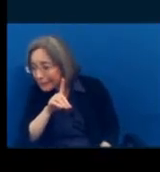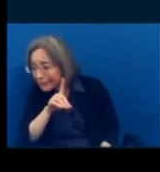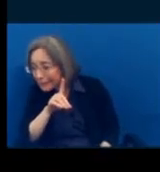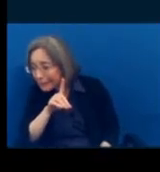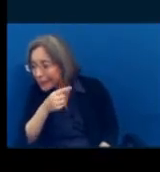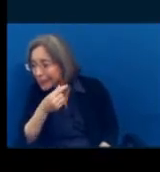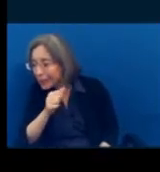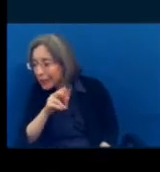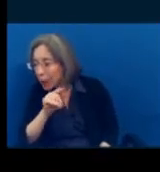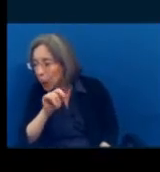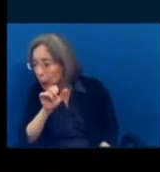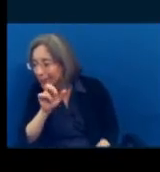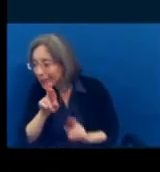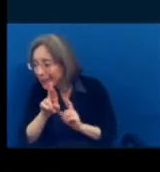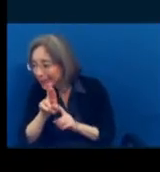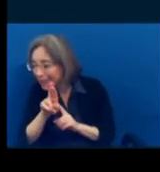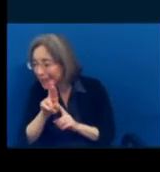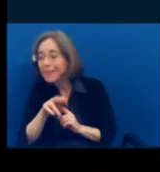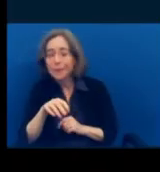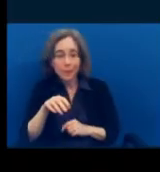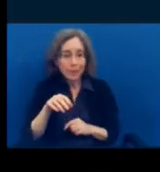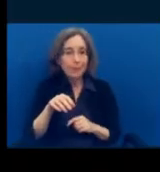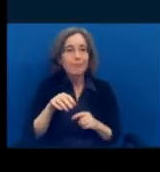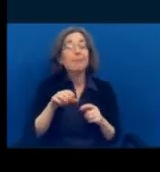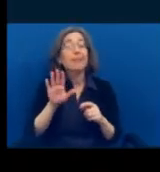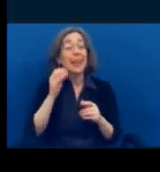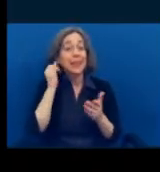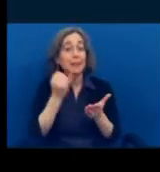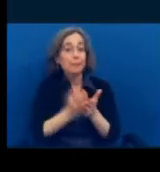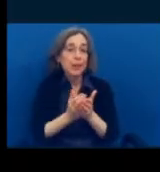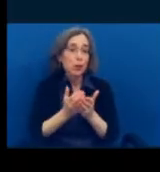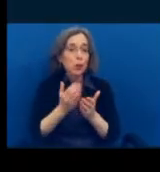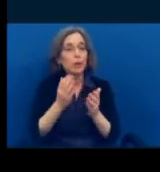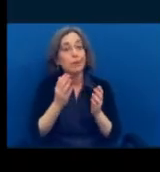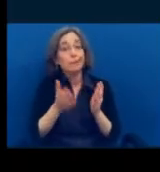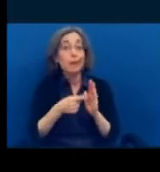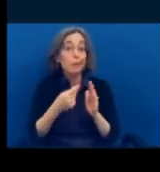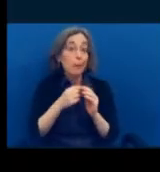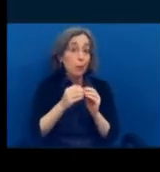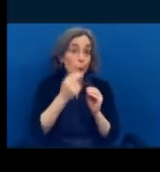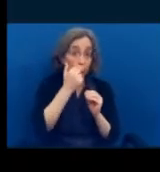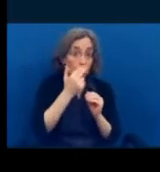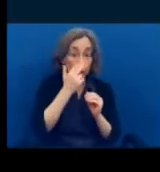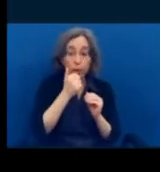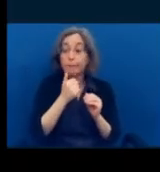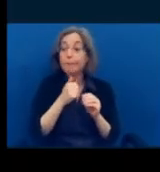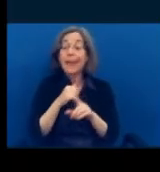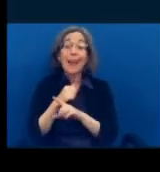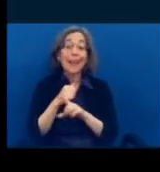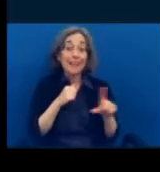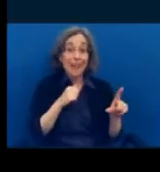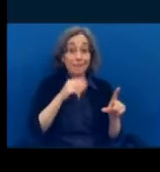HIEWMEROUS AND YOU CAN SEE ON THE LEFT, COMPARED TO THE ONES